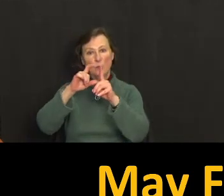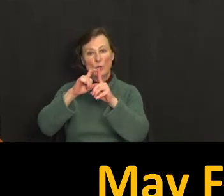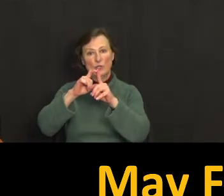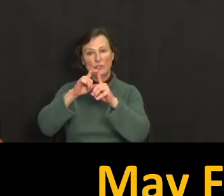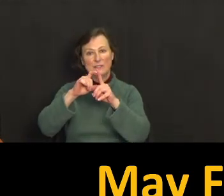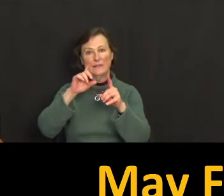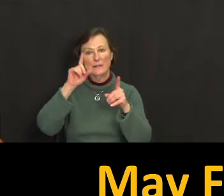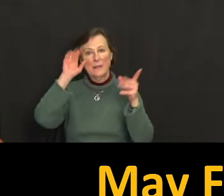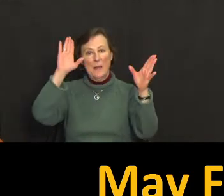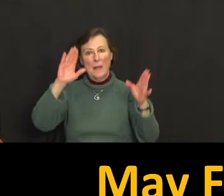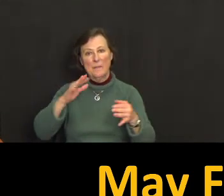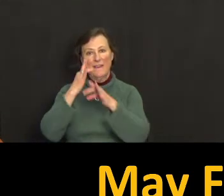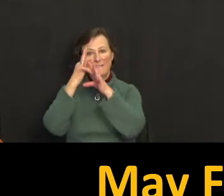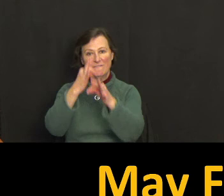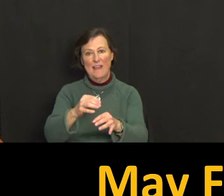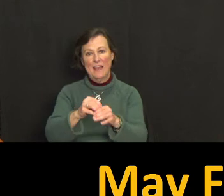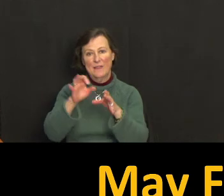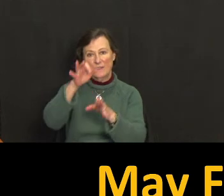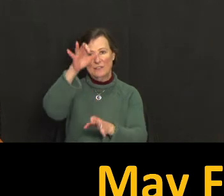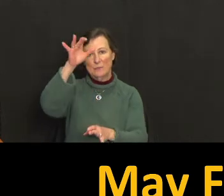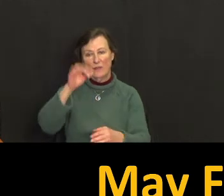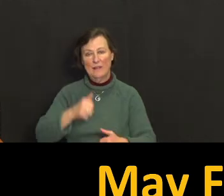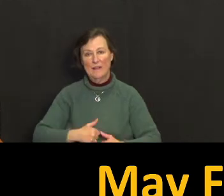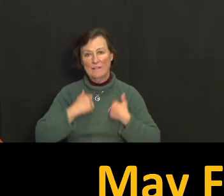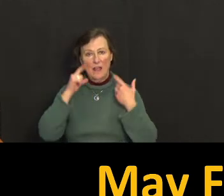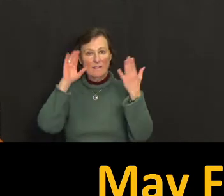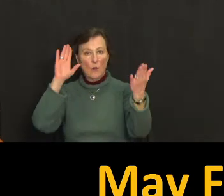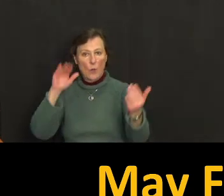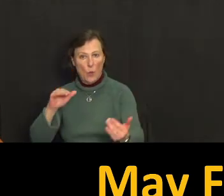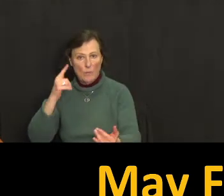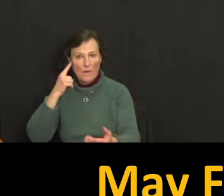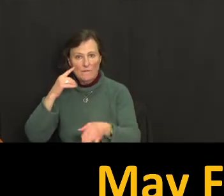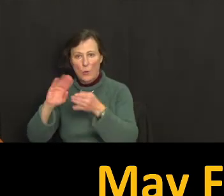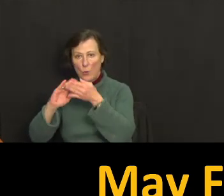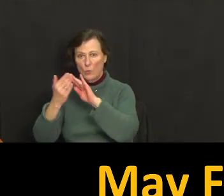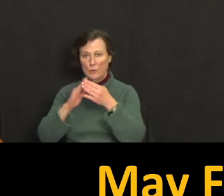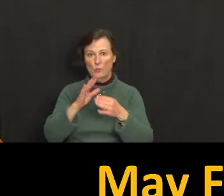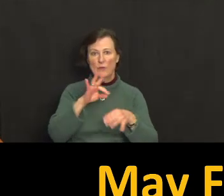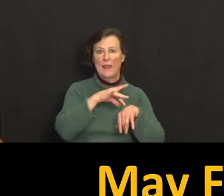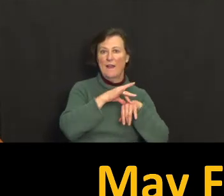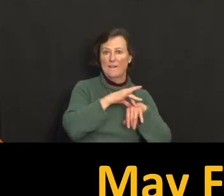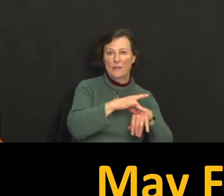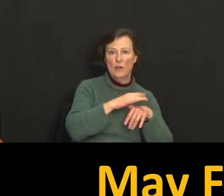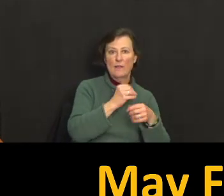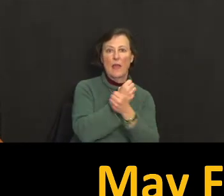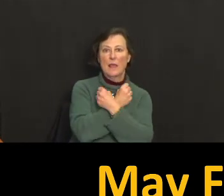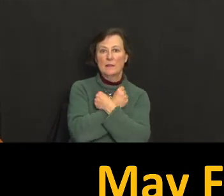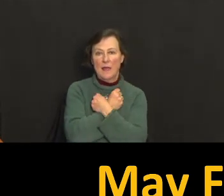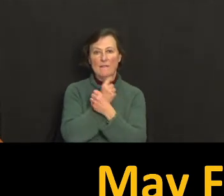the Spirit of Life, Hope for the Community of Earth and Love for the Sacred in one another